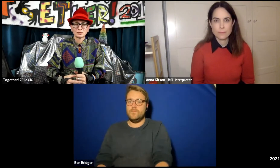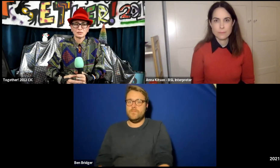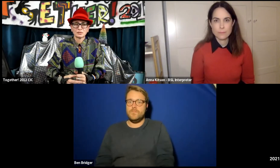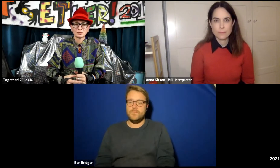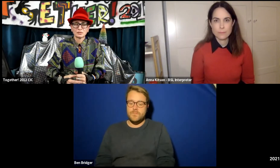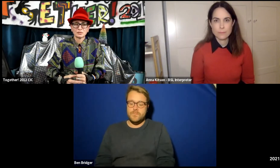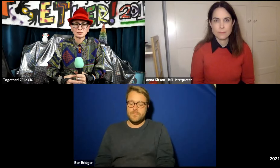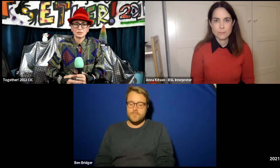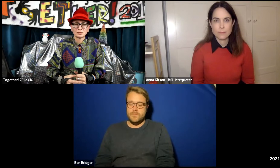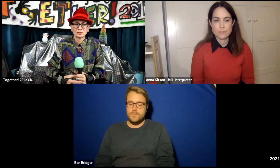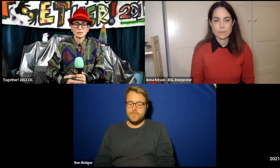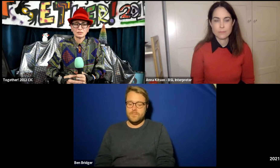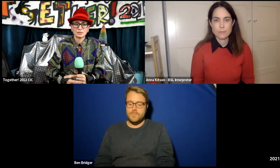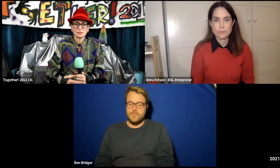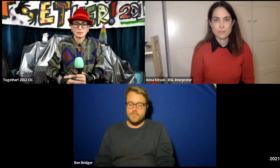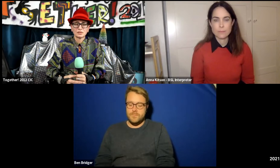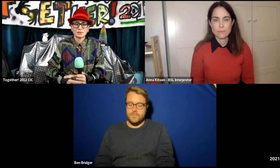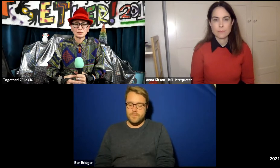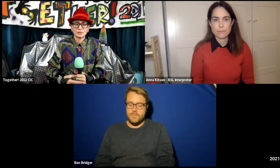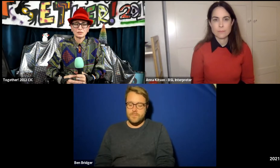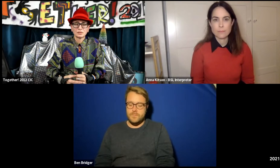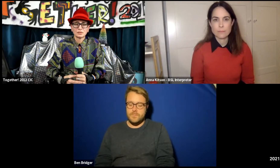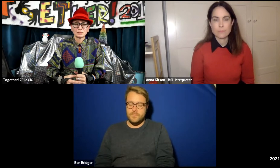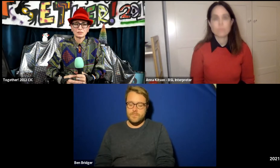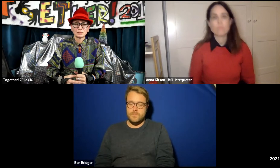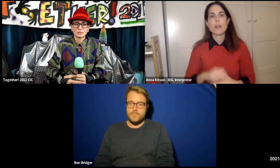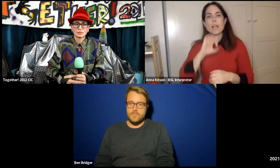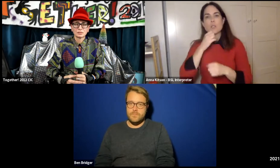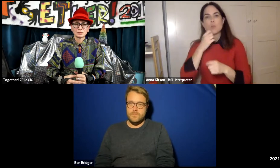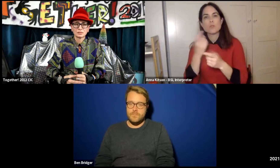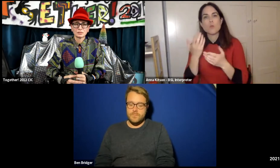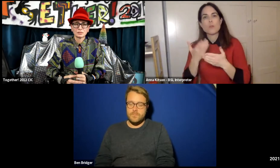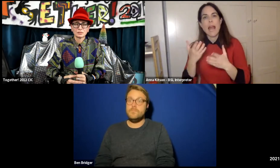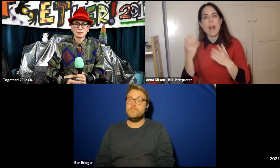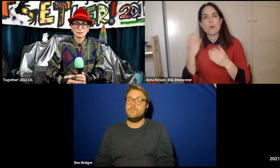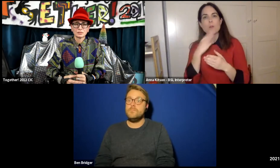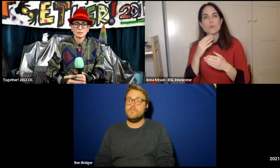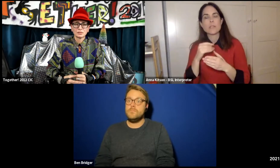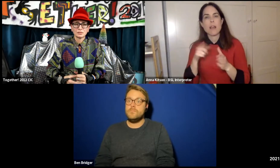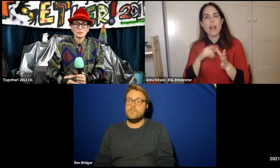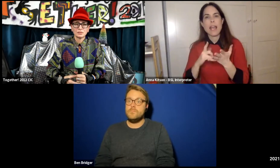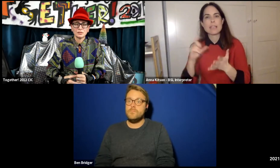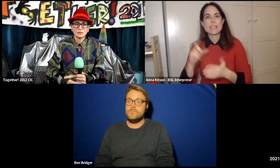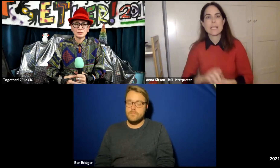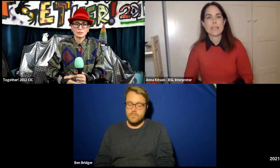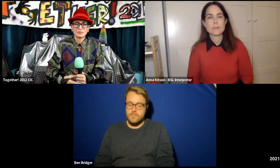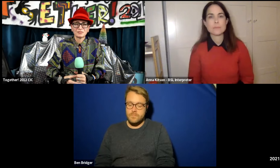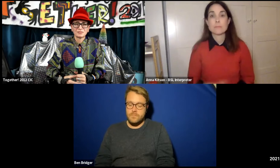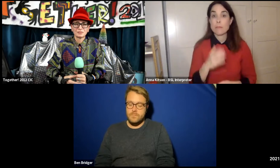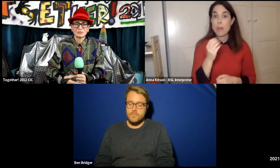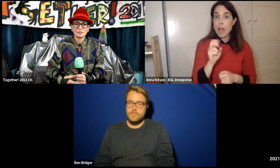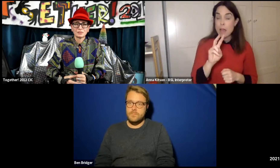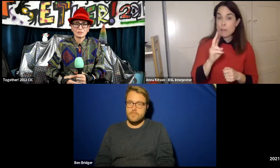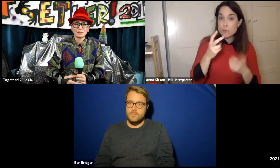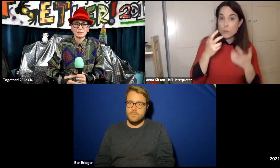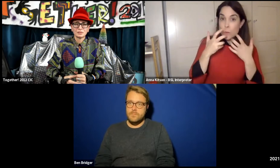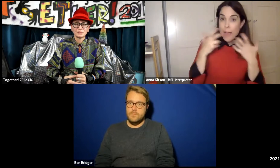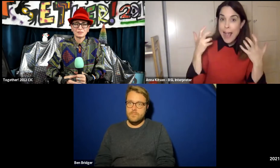Are you ready? I have two cats, Casper and Milly.